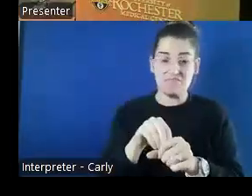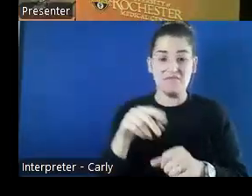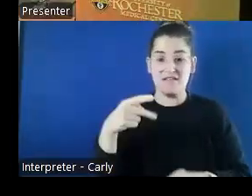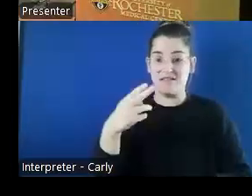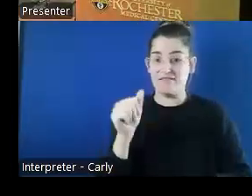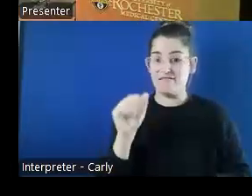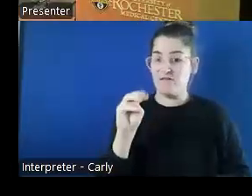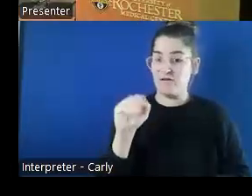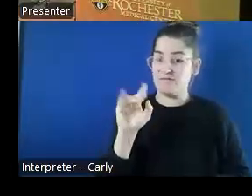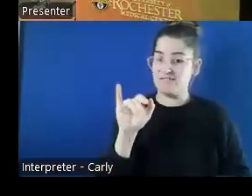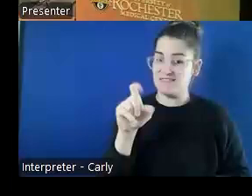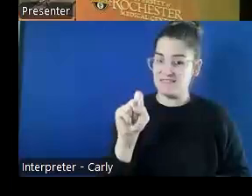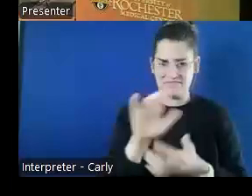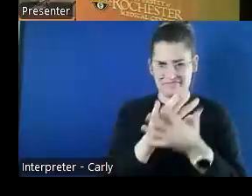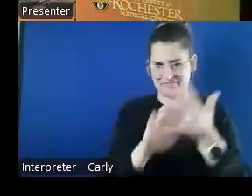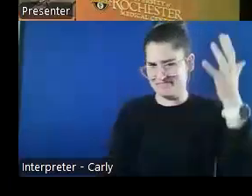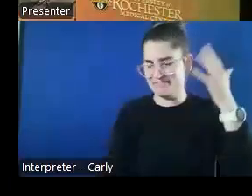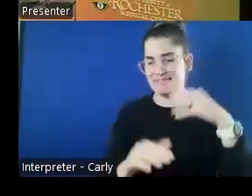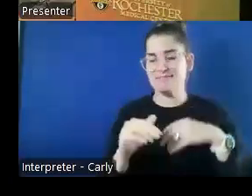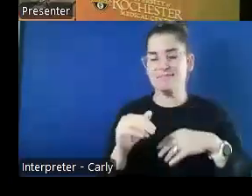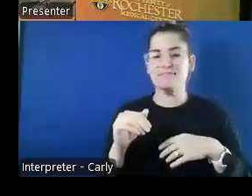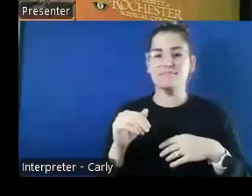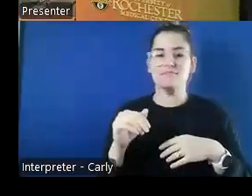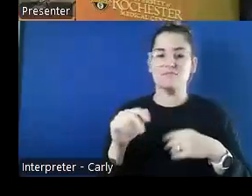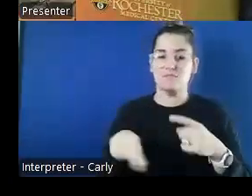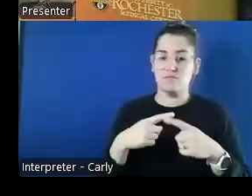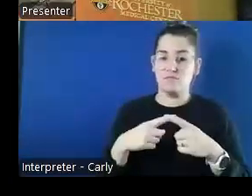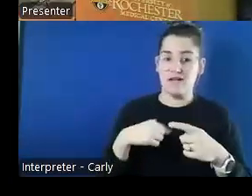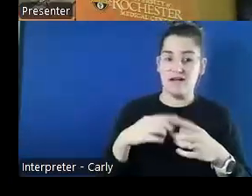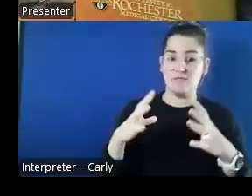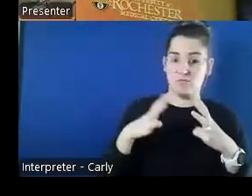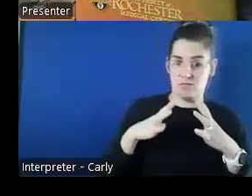care you know there were times on my off-service rotations where you know I didn't really know who